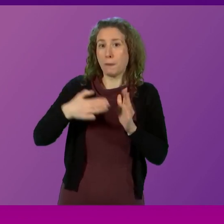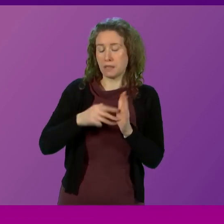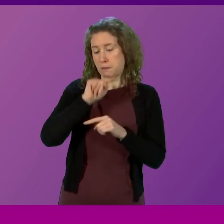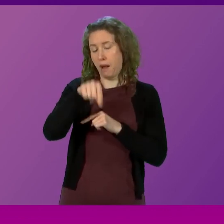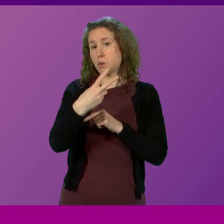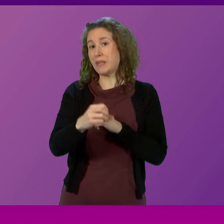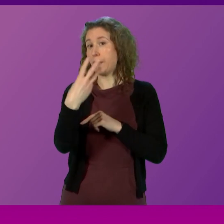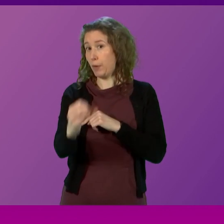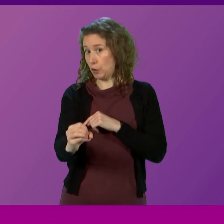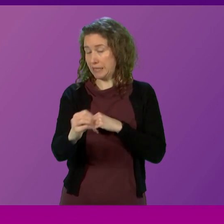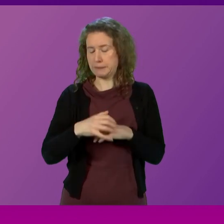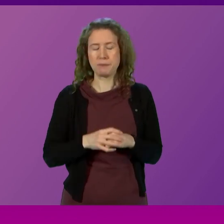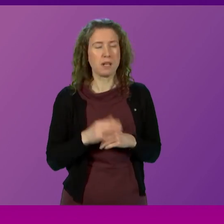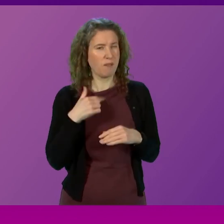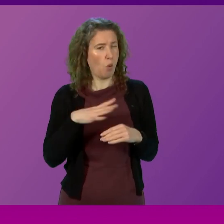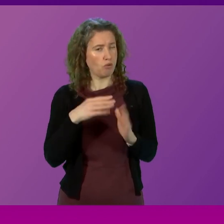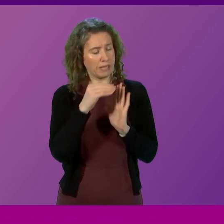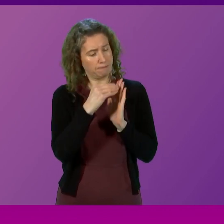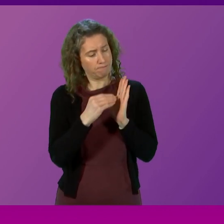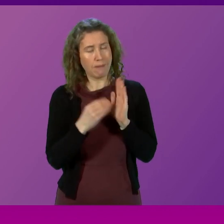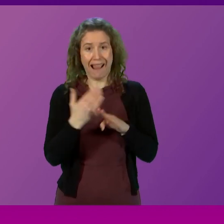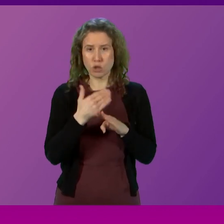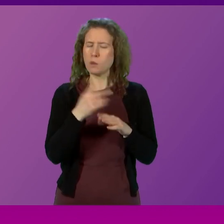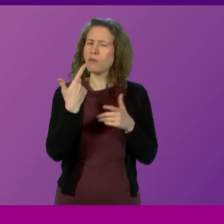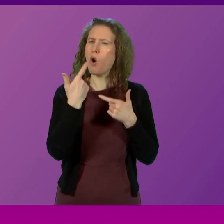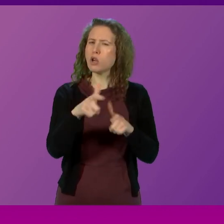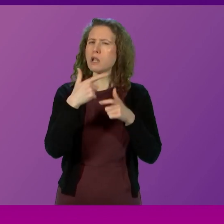As well as the action that I have outlined, the on-going fair fares review will ensure